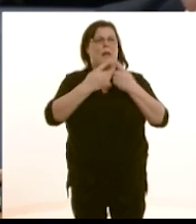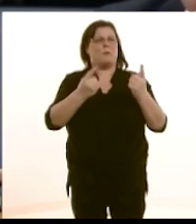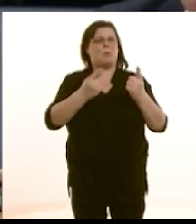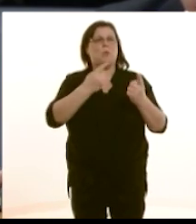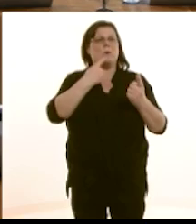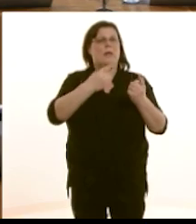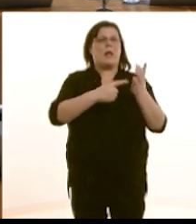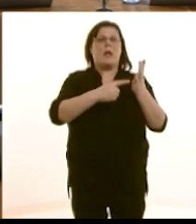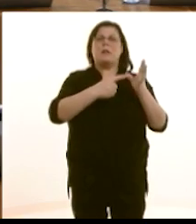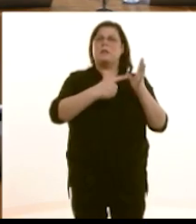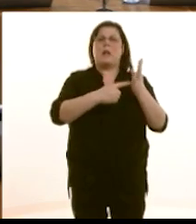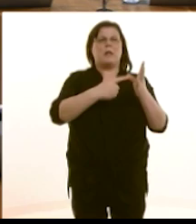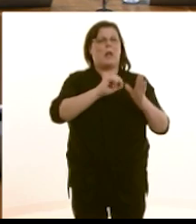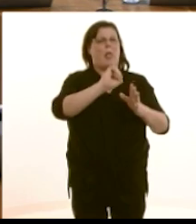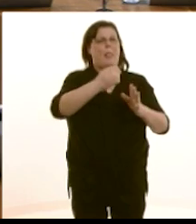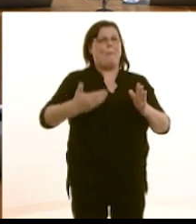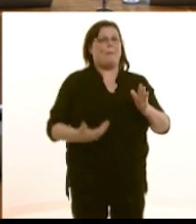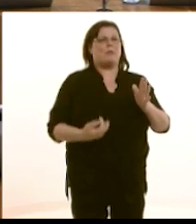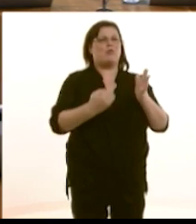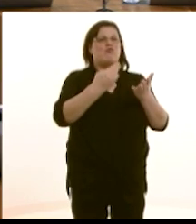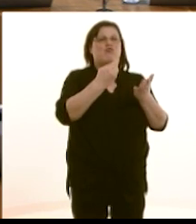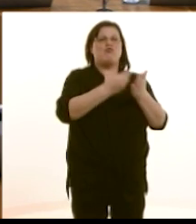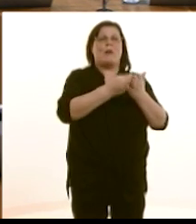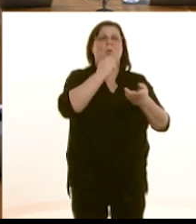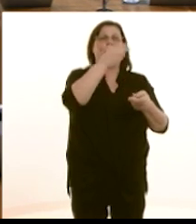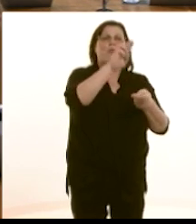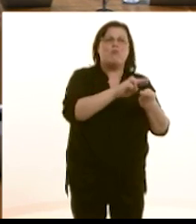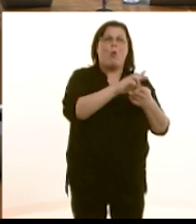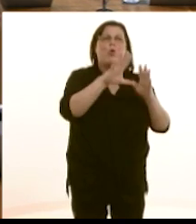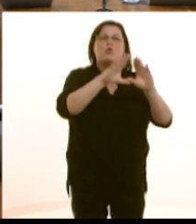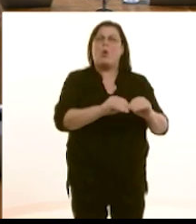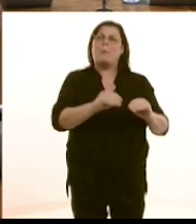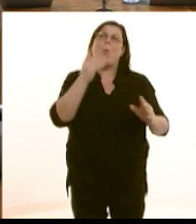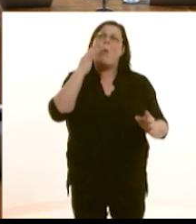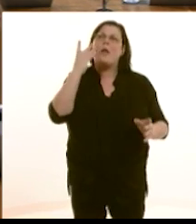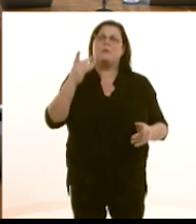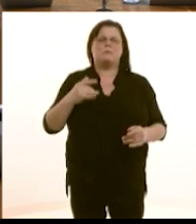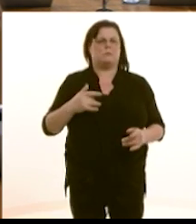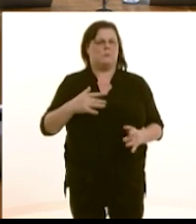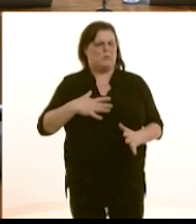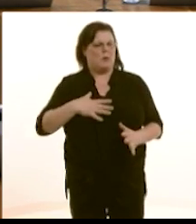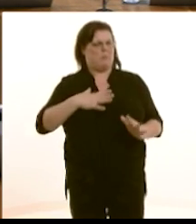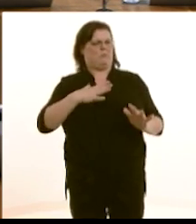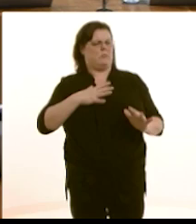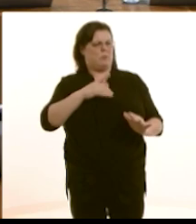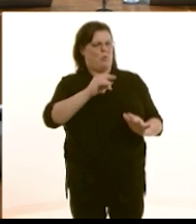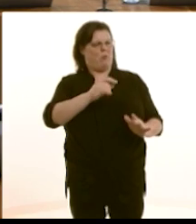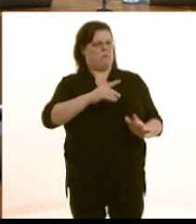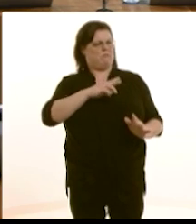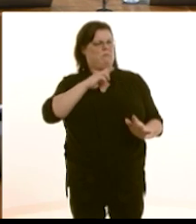Carwyn Jones: I have to say Iím surprised at the tone of the question from the leader of the Liberal Democratsóto say that she is dismayed that the Welsh Government did